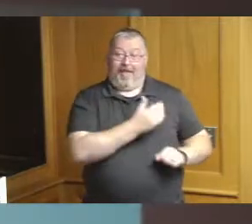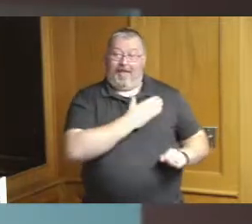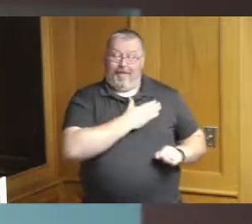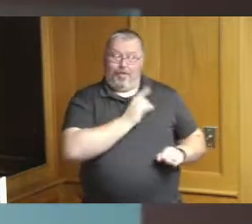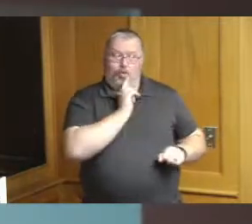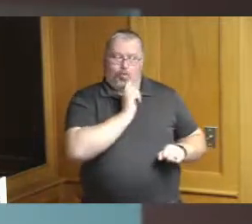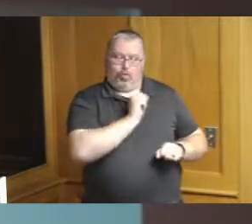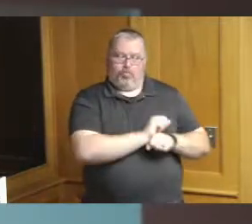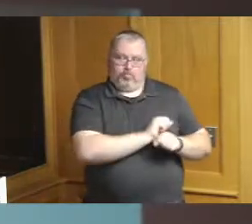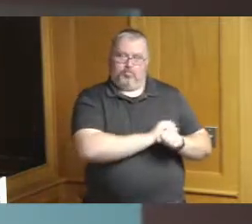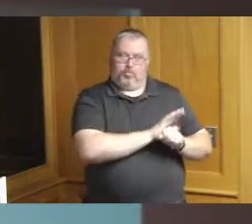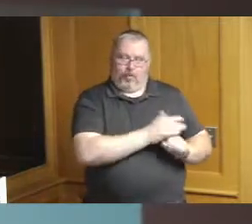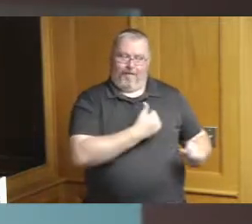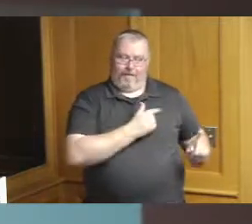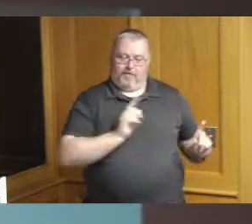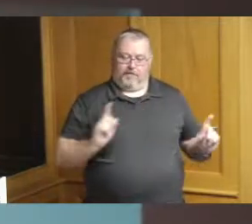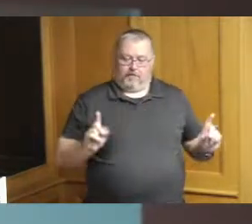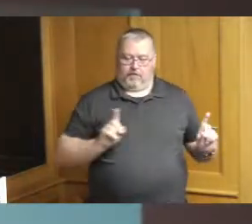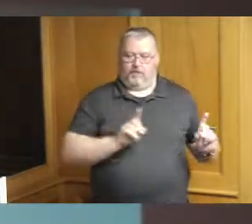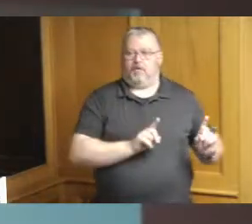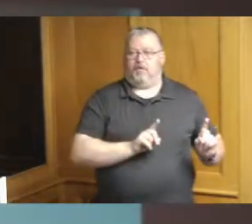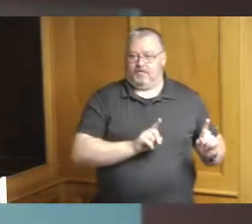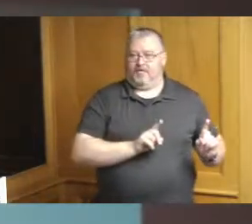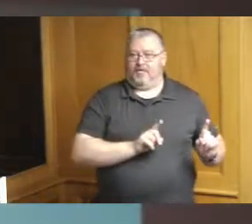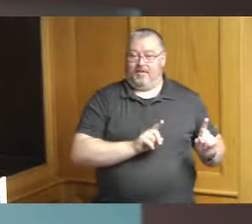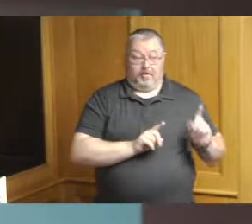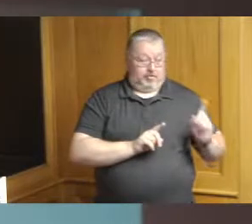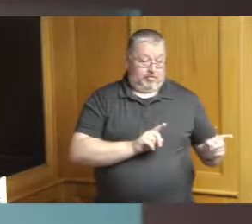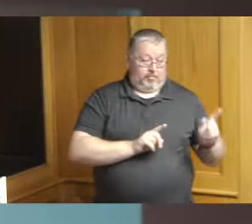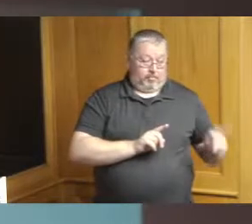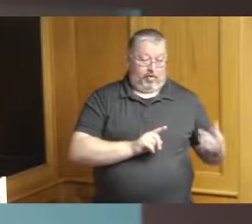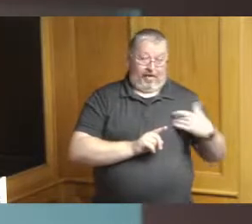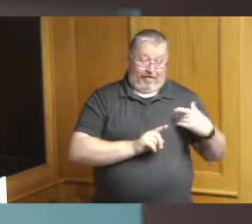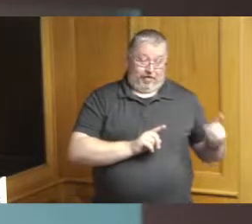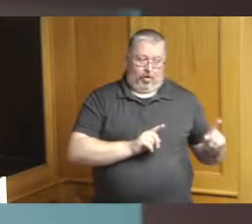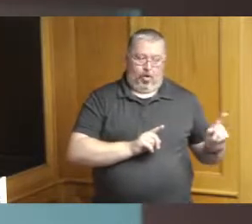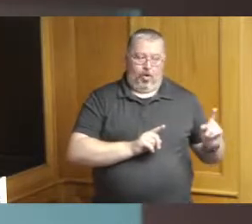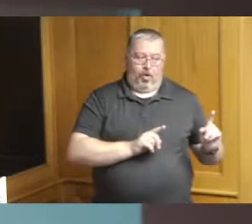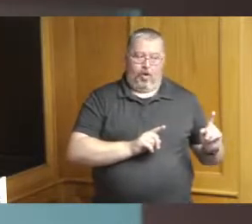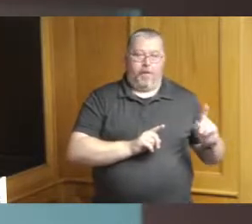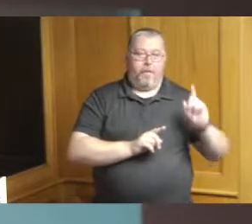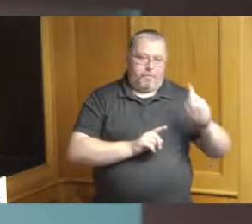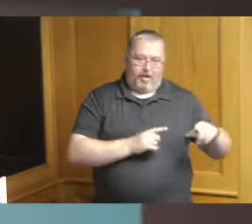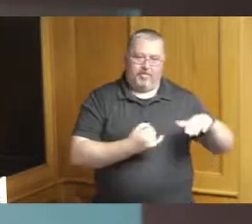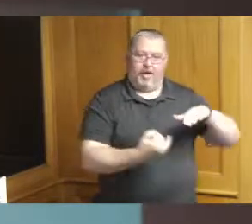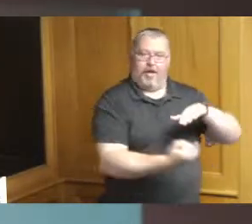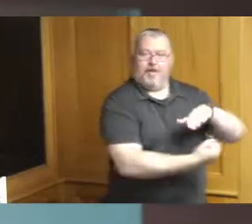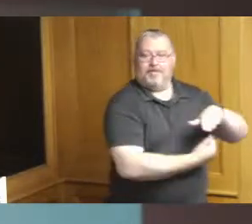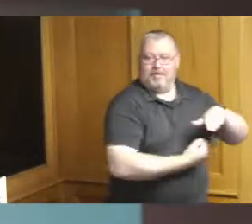in this scenario the Covid the person with Covid always has to isolate so that child in the next